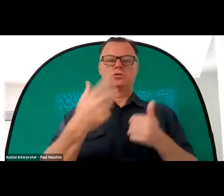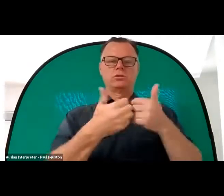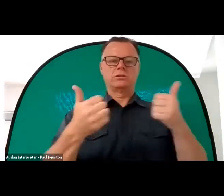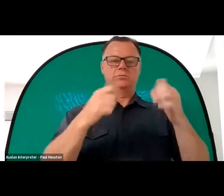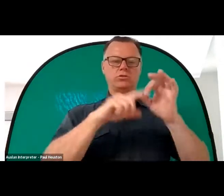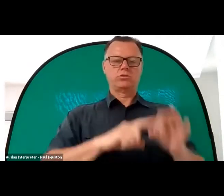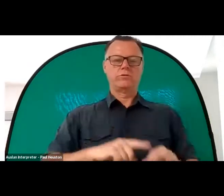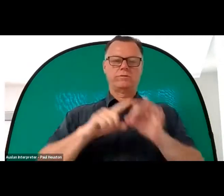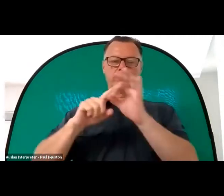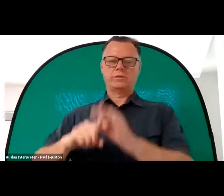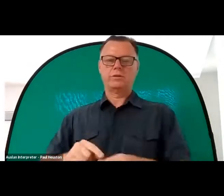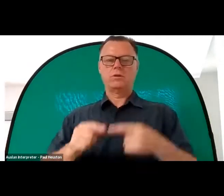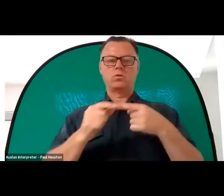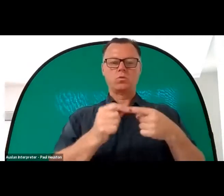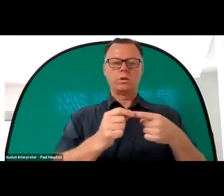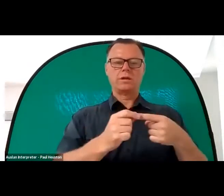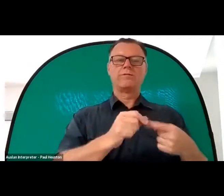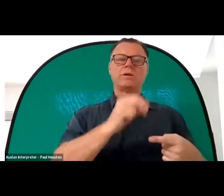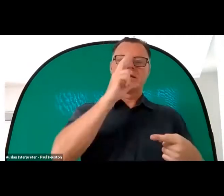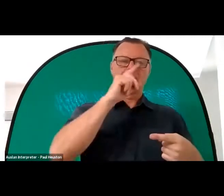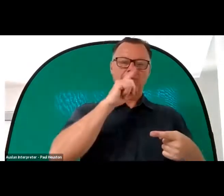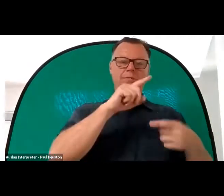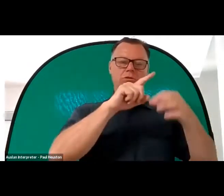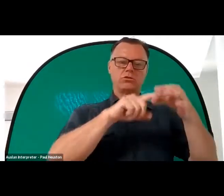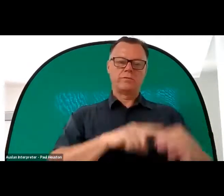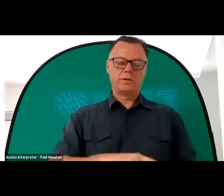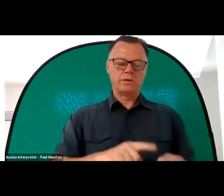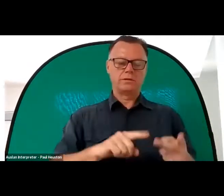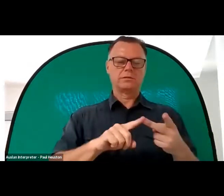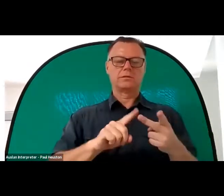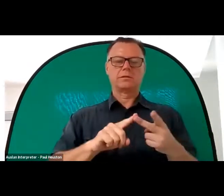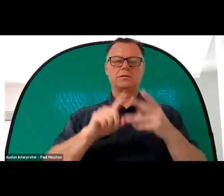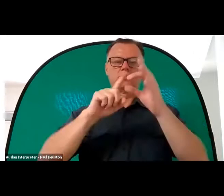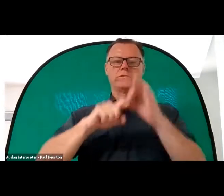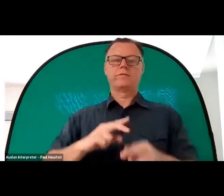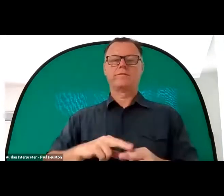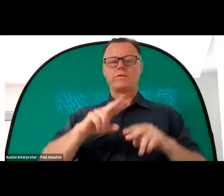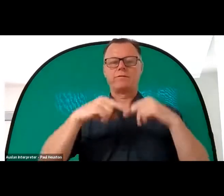that actually helps us to inform our advocacy to